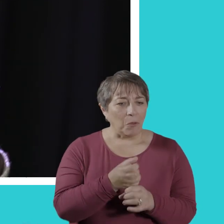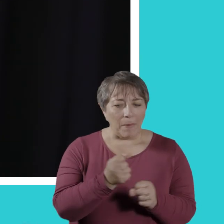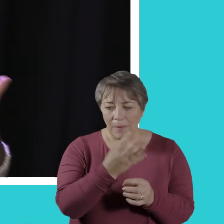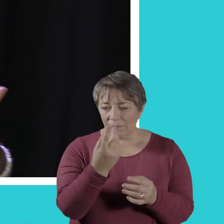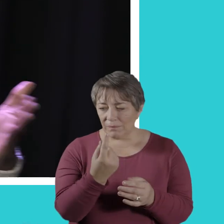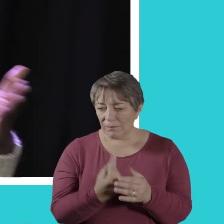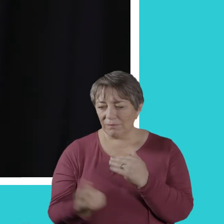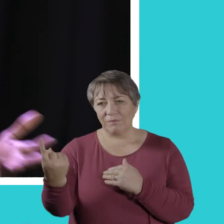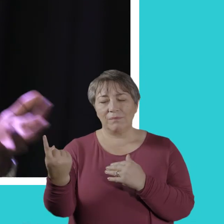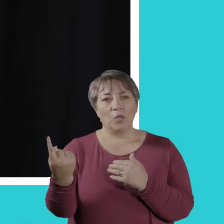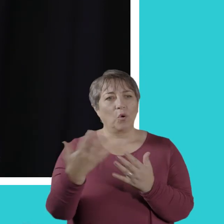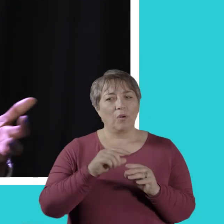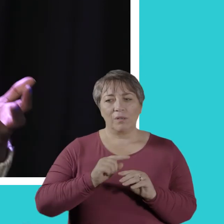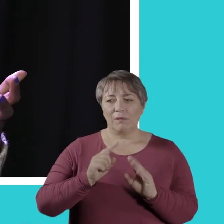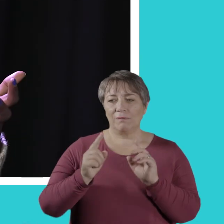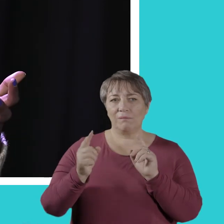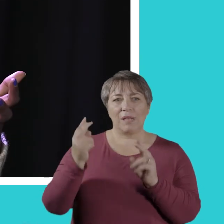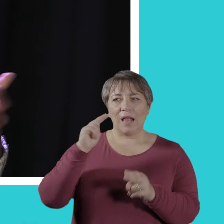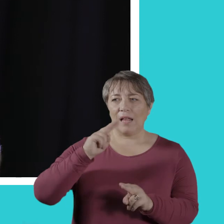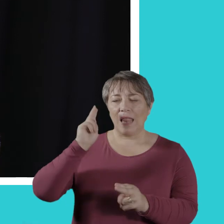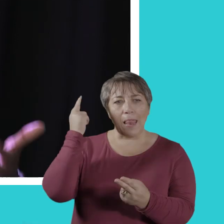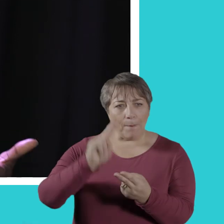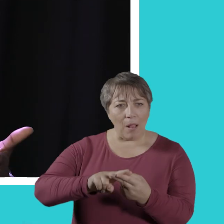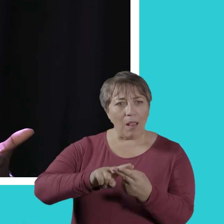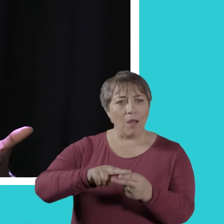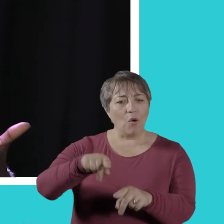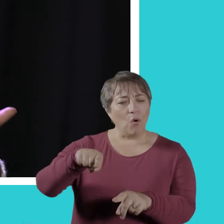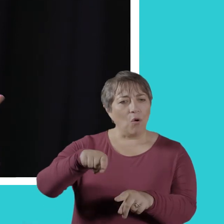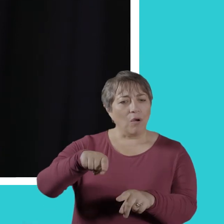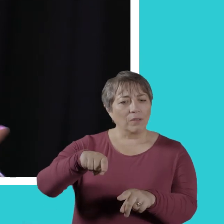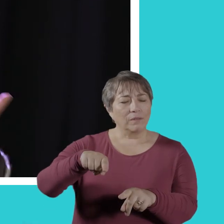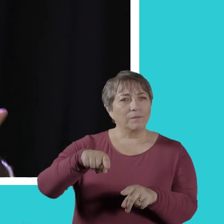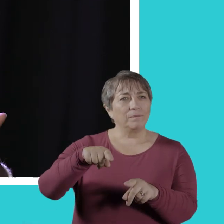around with them. And it's about kind of allowing them to kind of understand the issues that they've